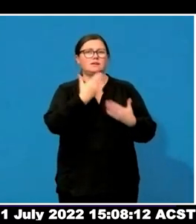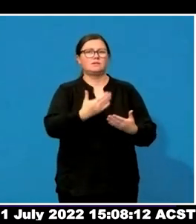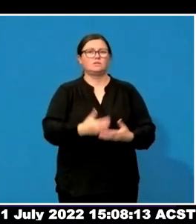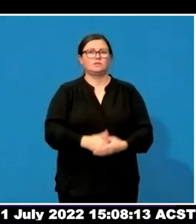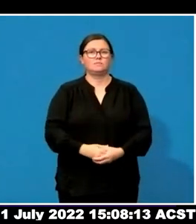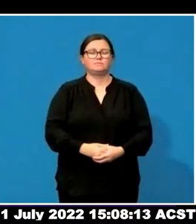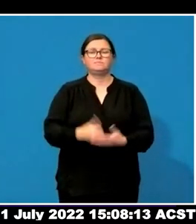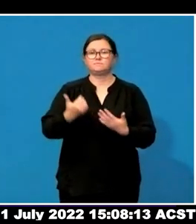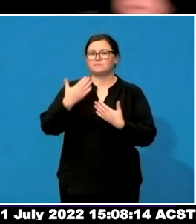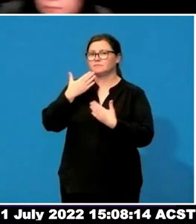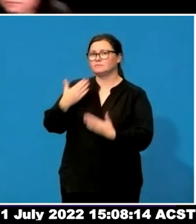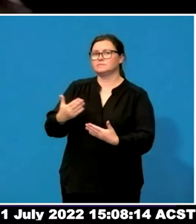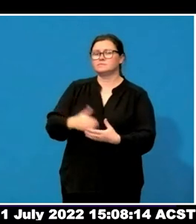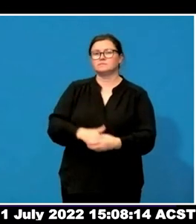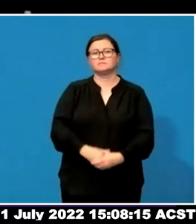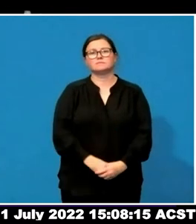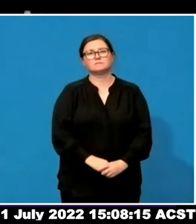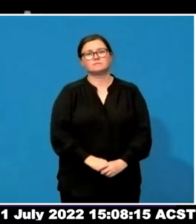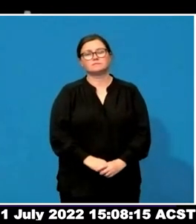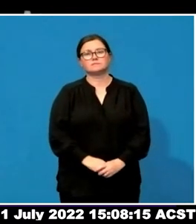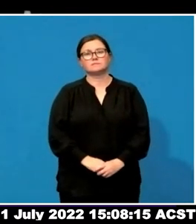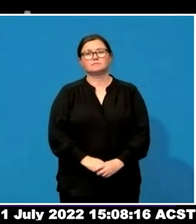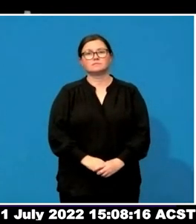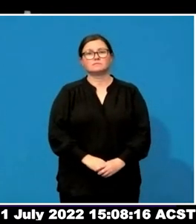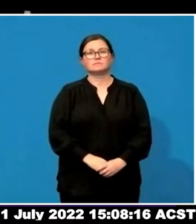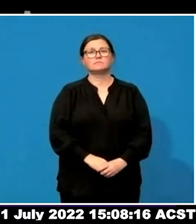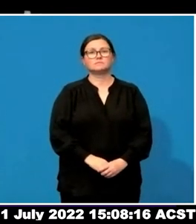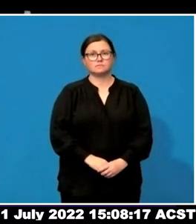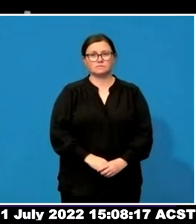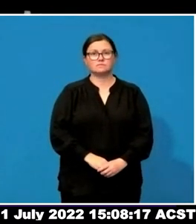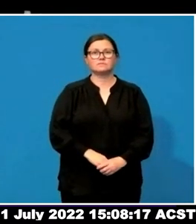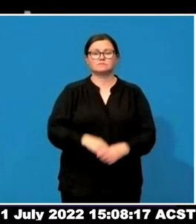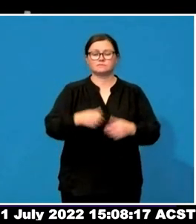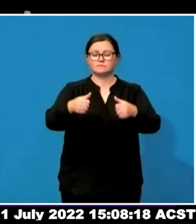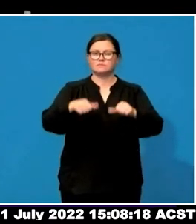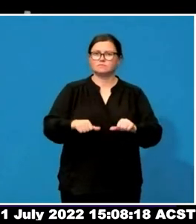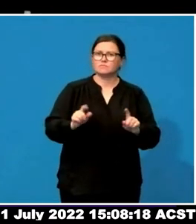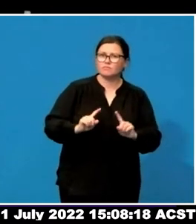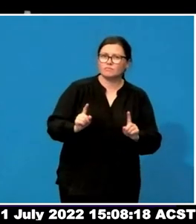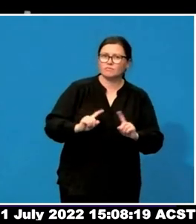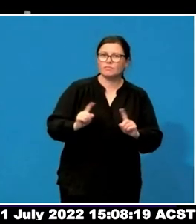Thank you. CHAIR: Mr Griffin, what should we do now? We require a short adjournment just to reconfigure for next witness.